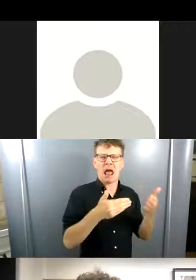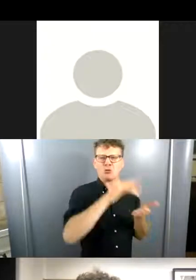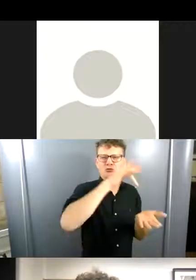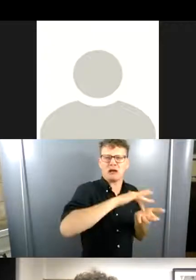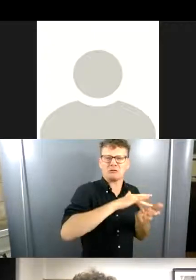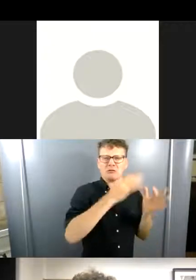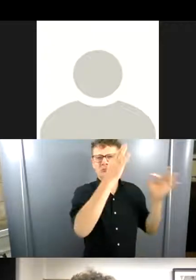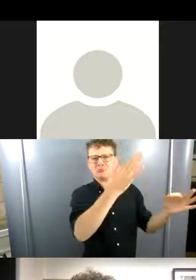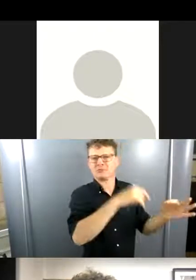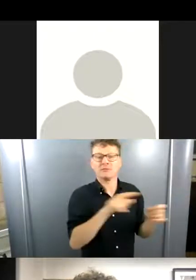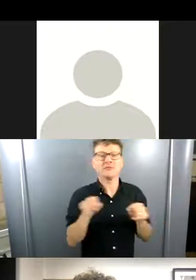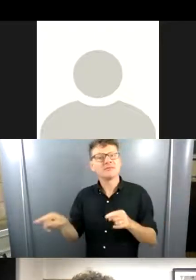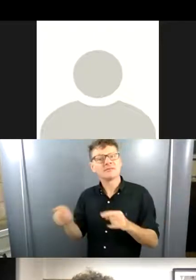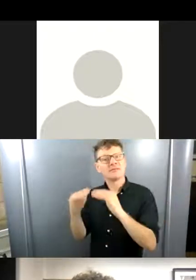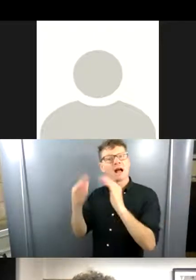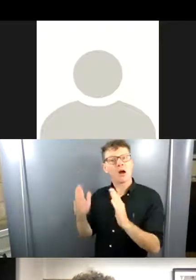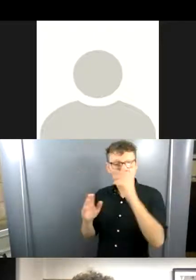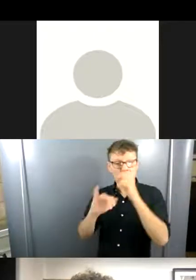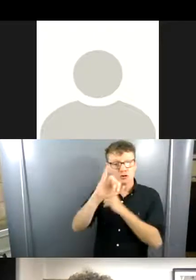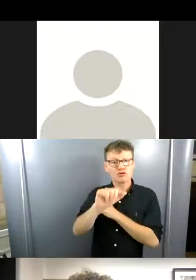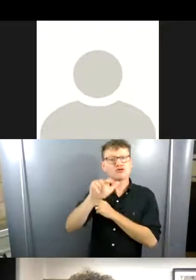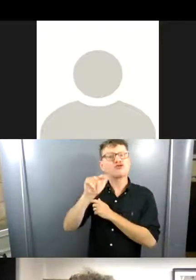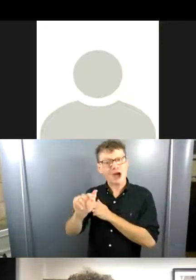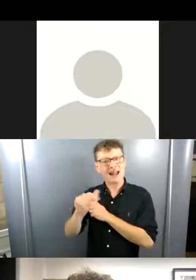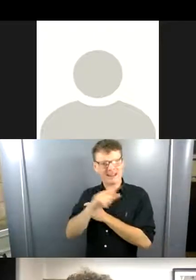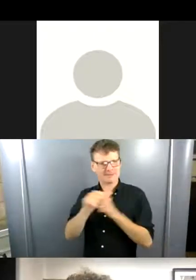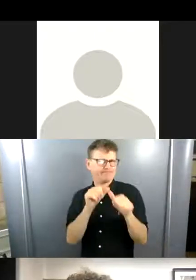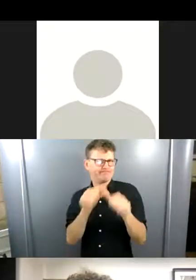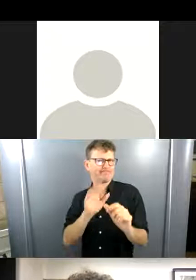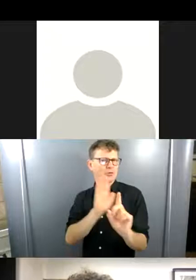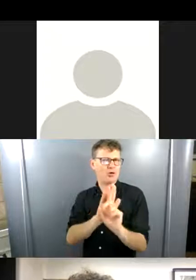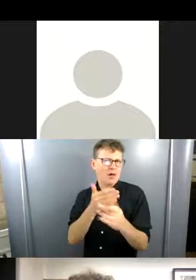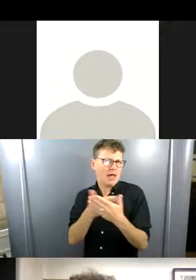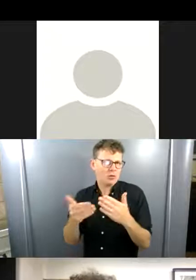and Janet continued to use mostly Kunwinjku which she does she did most of the time at that point